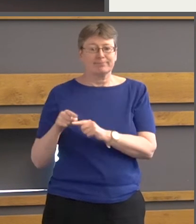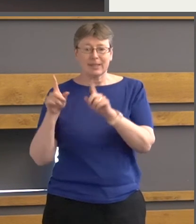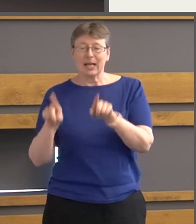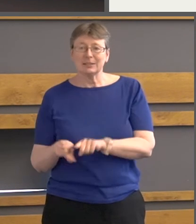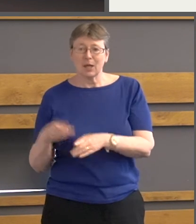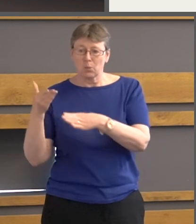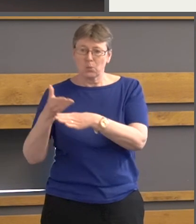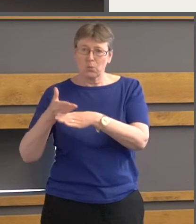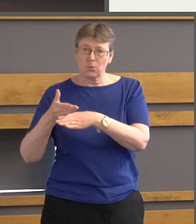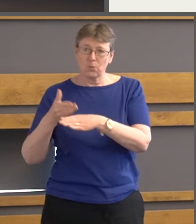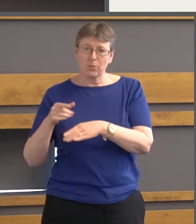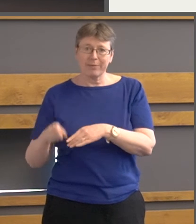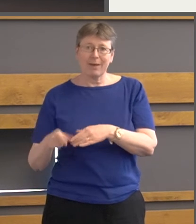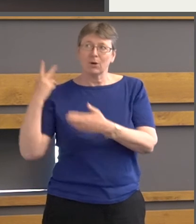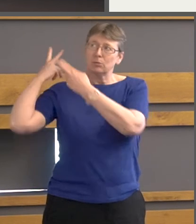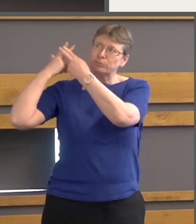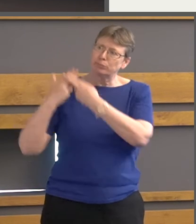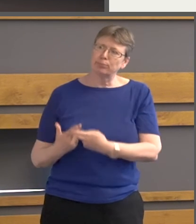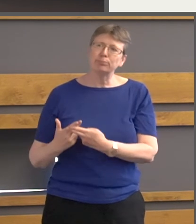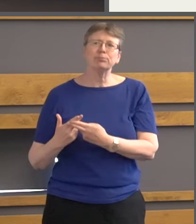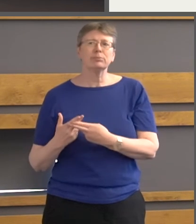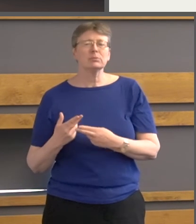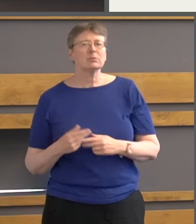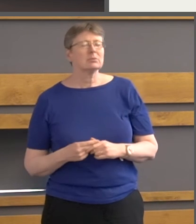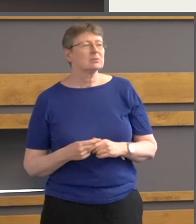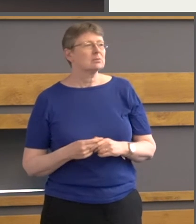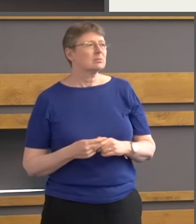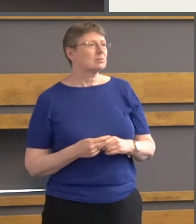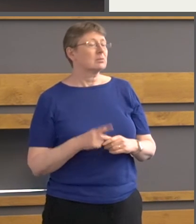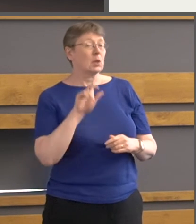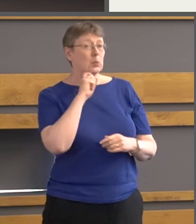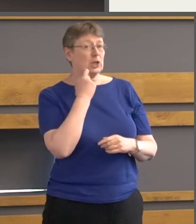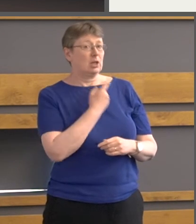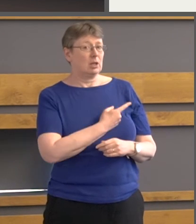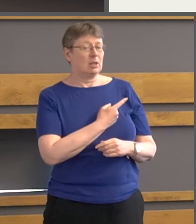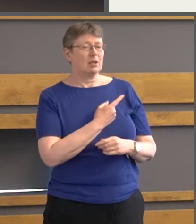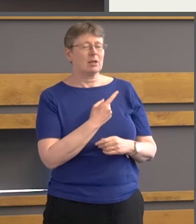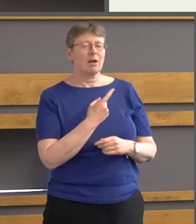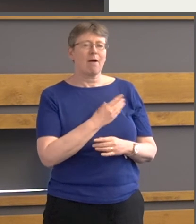you know, through the generations. I'm just going to give you one or two figures if I can.